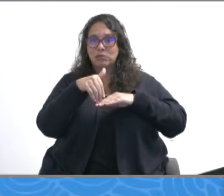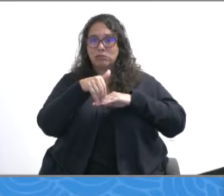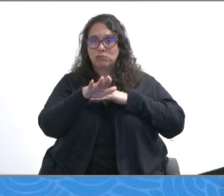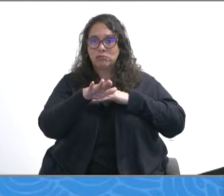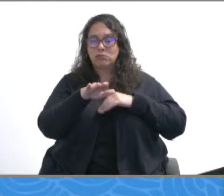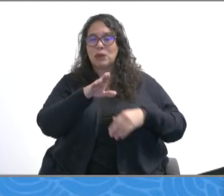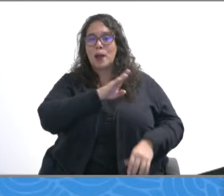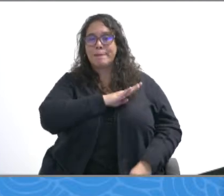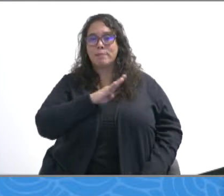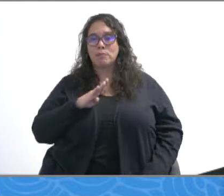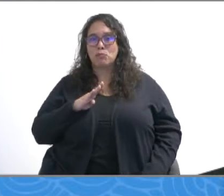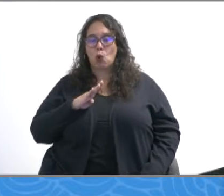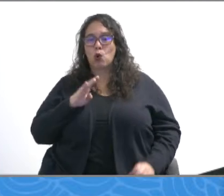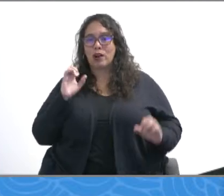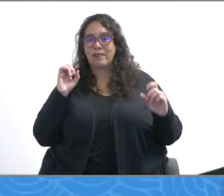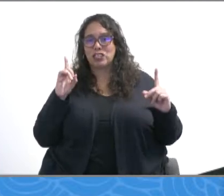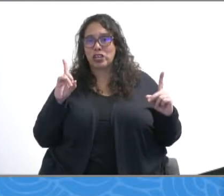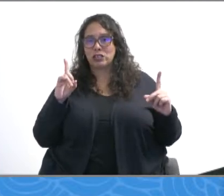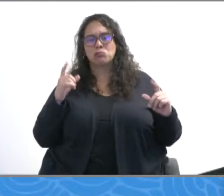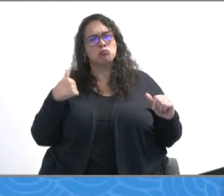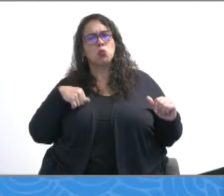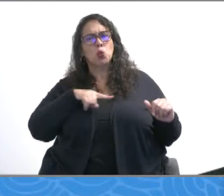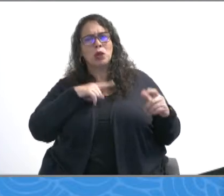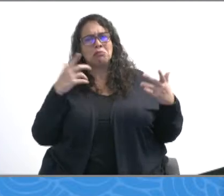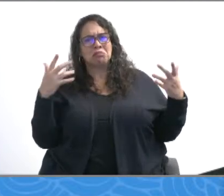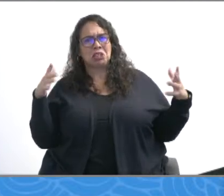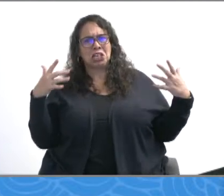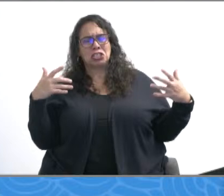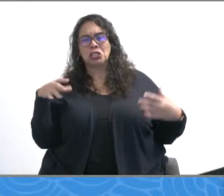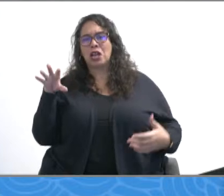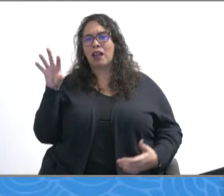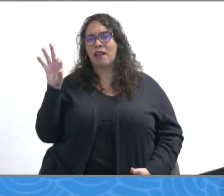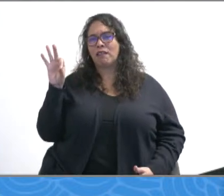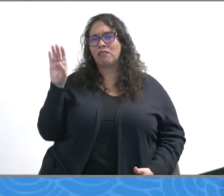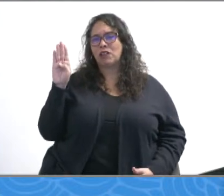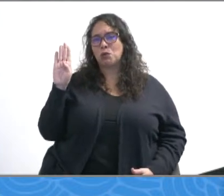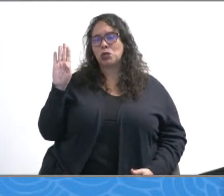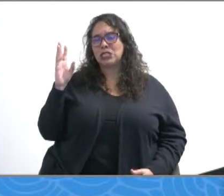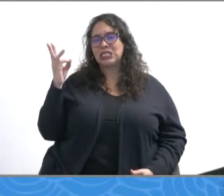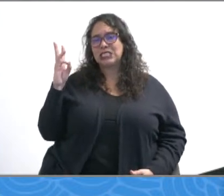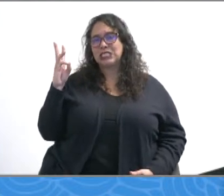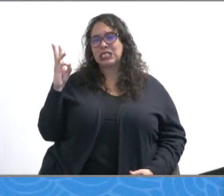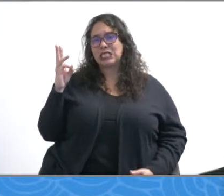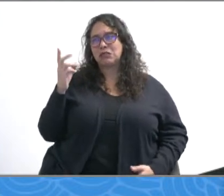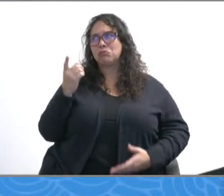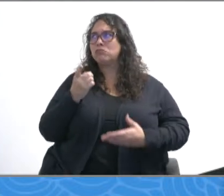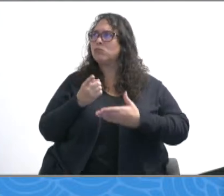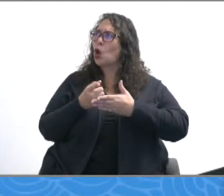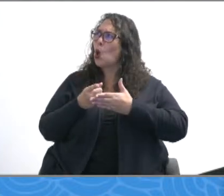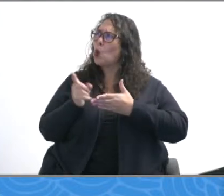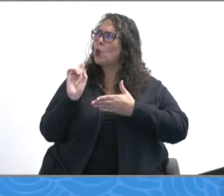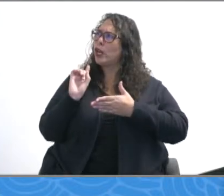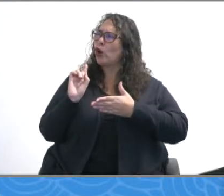And we did do that for our board on February 16th. So a week ago, we presented it to the board,